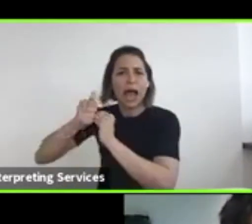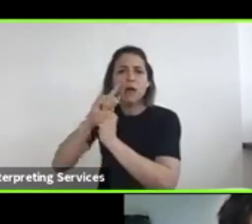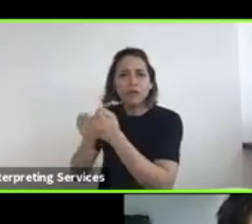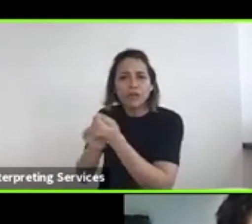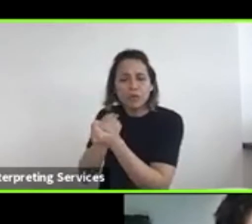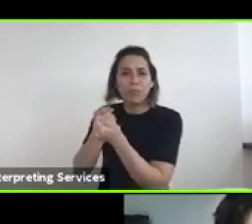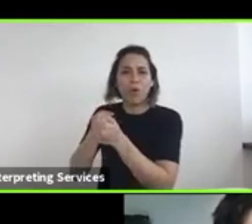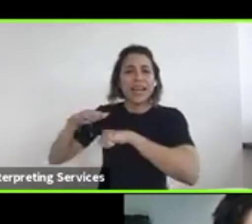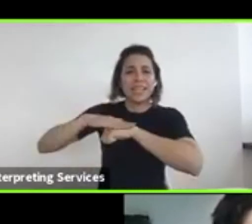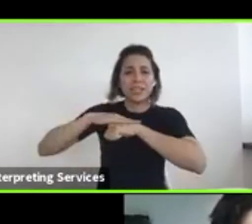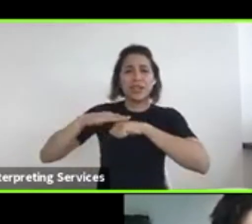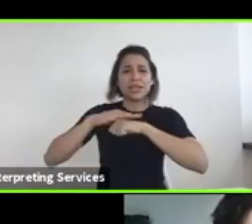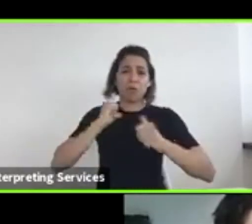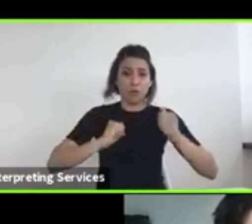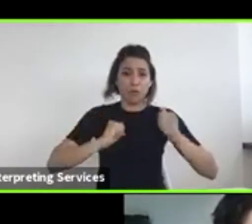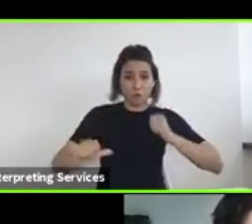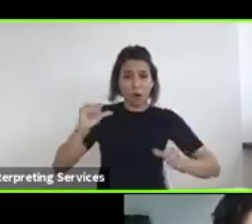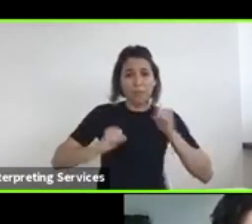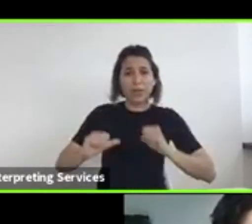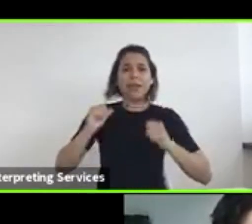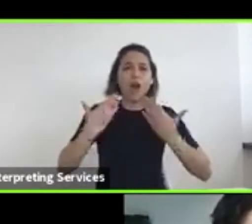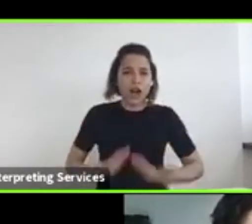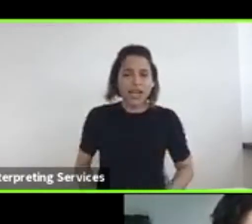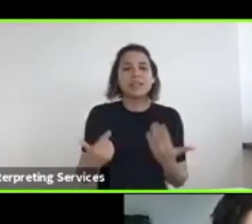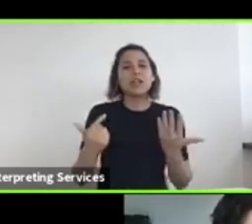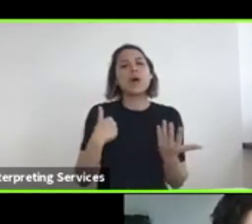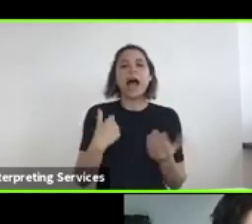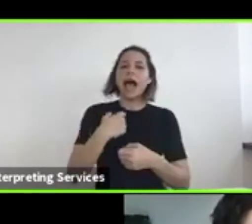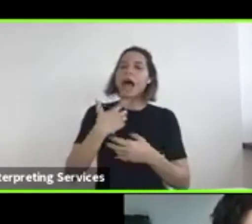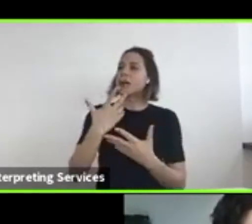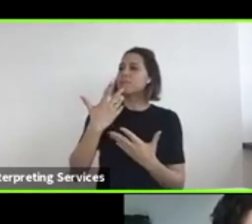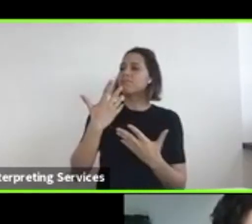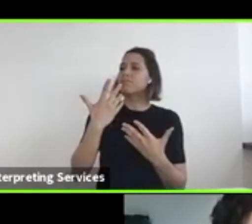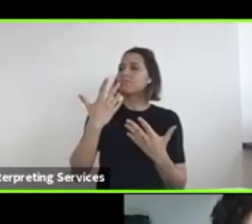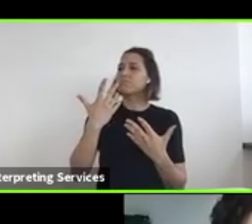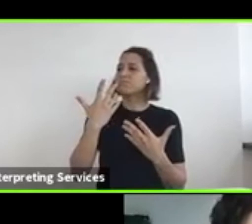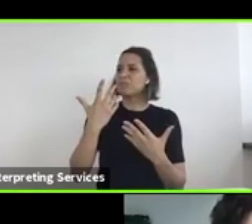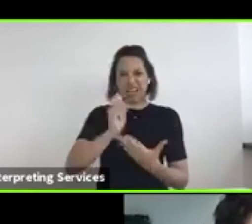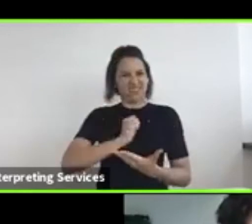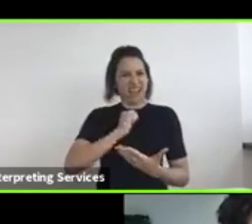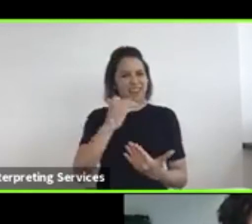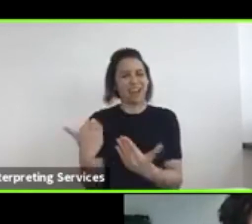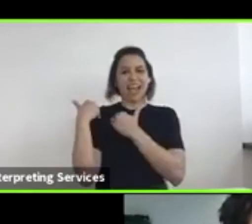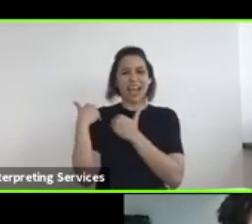SO I HOLD MYSELF ACCOUNTABLE TO -- THOSE COMMUNITIES, AS WELL.